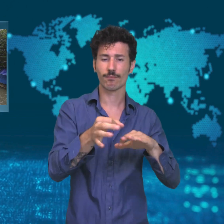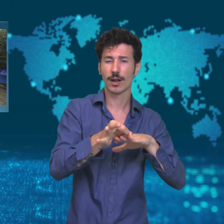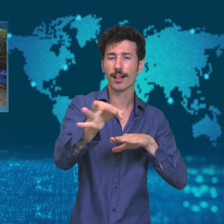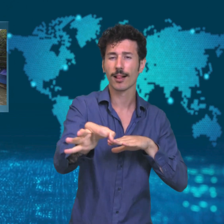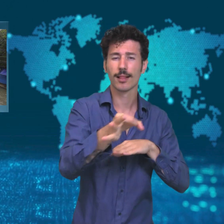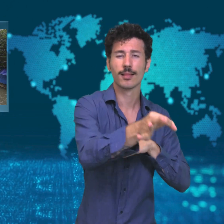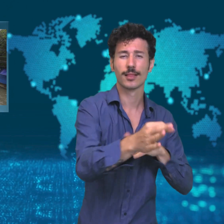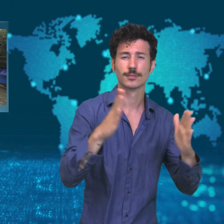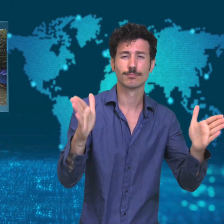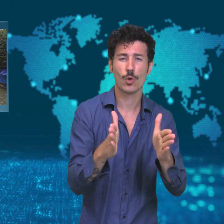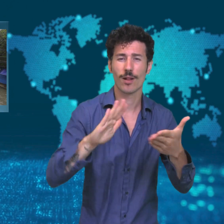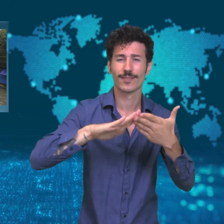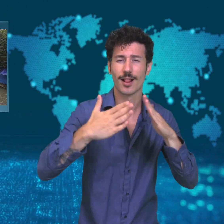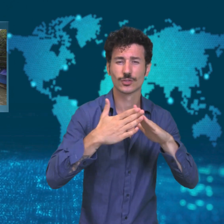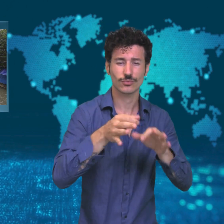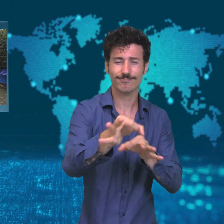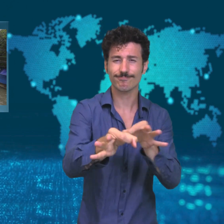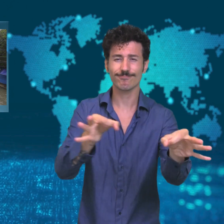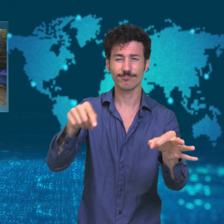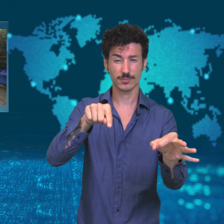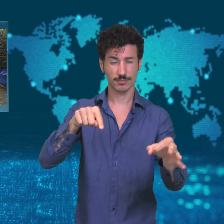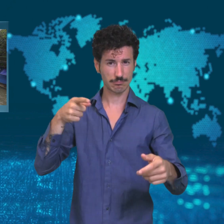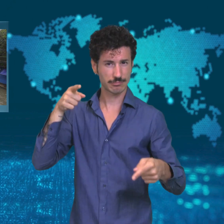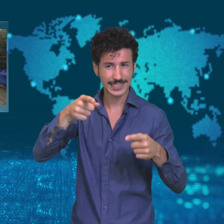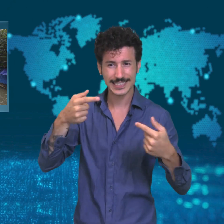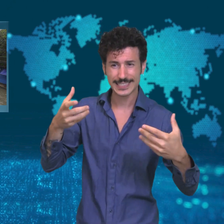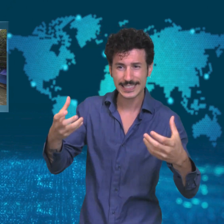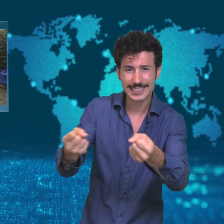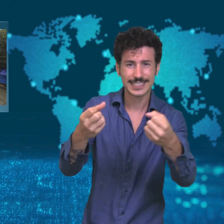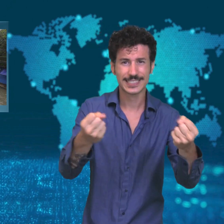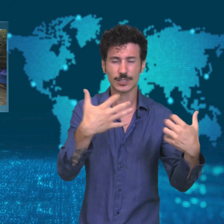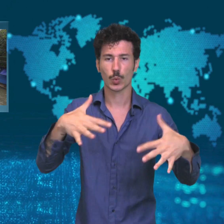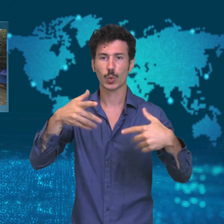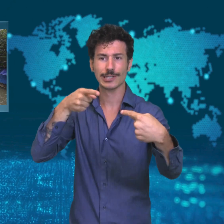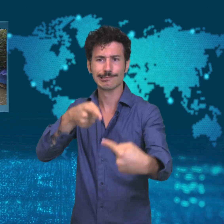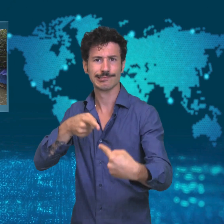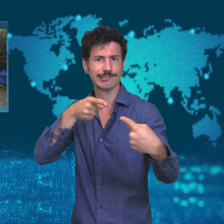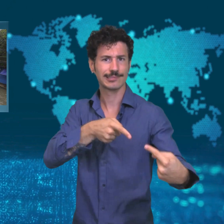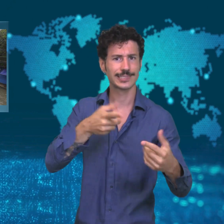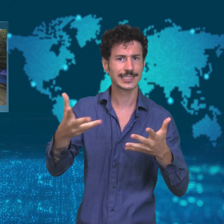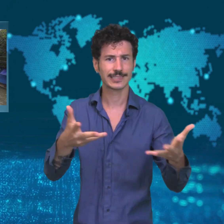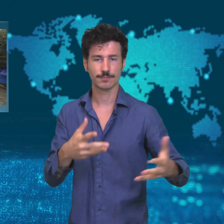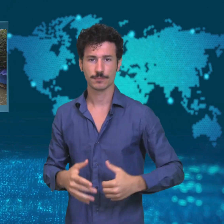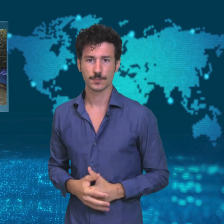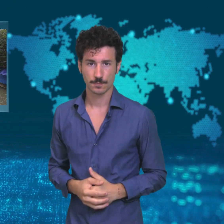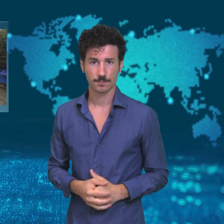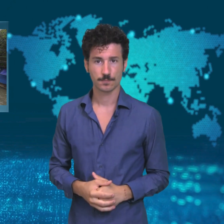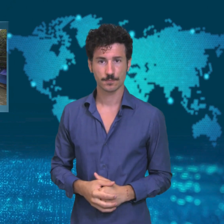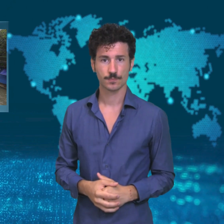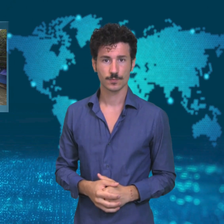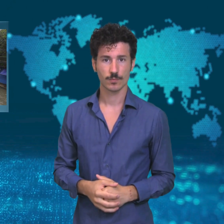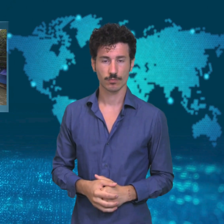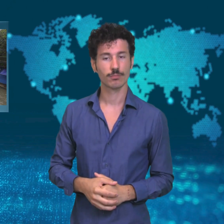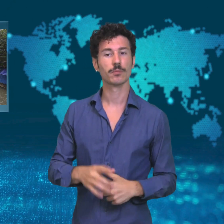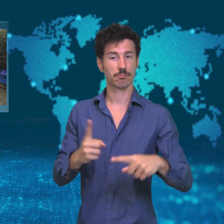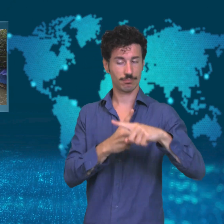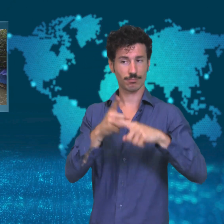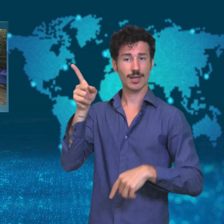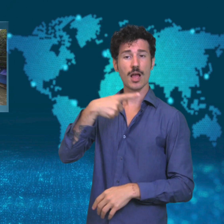Rescue teams are struggling to reach those in Turkey’s remote villages.